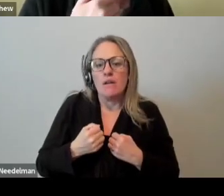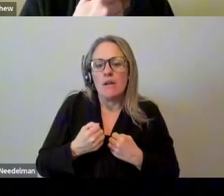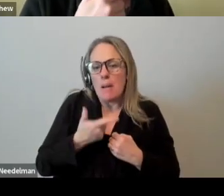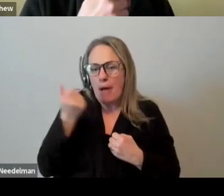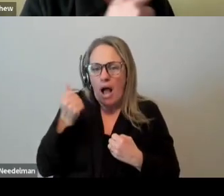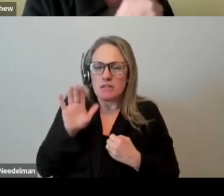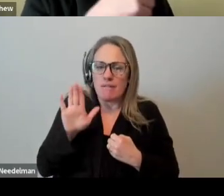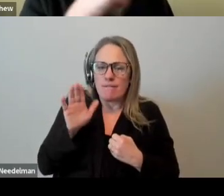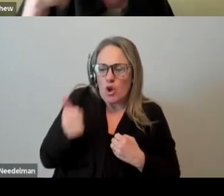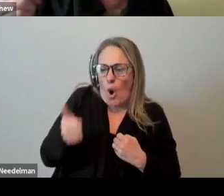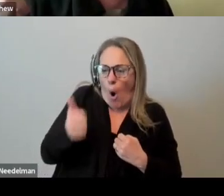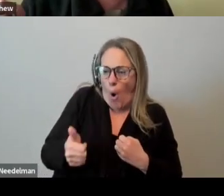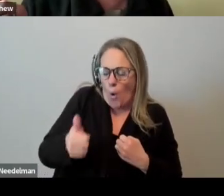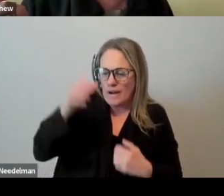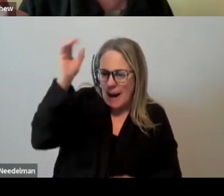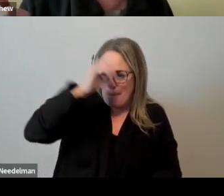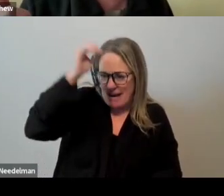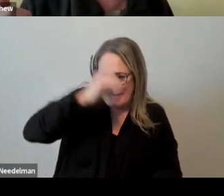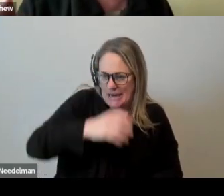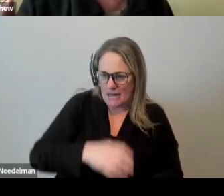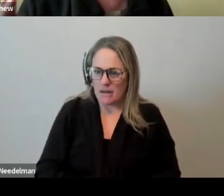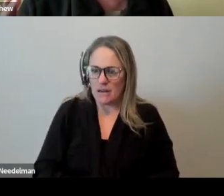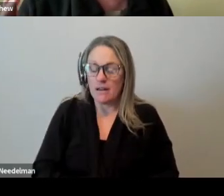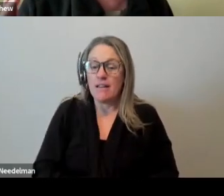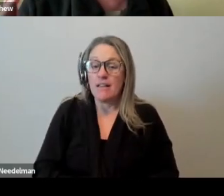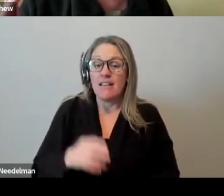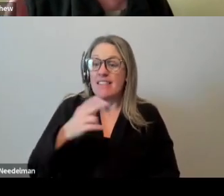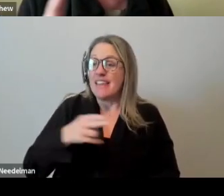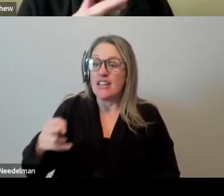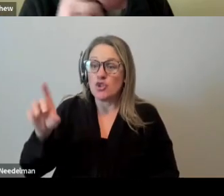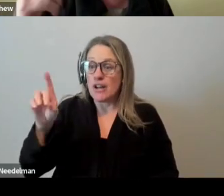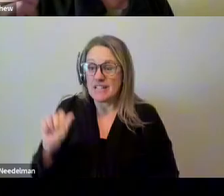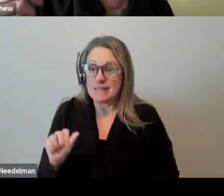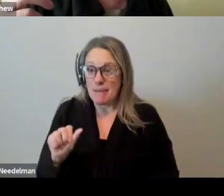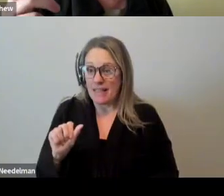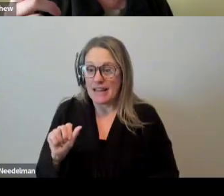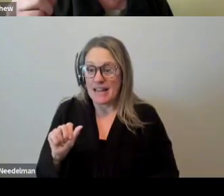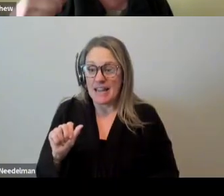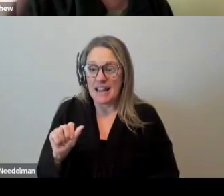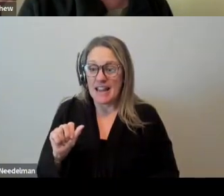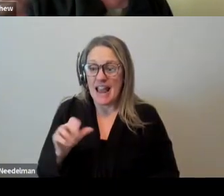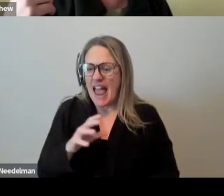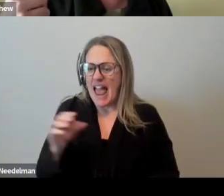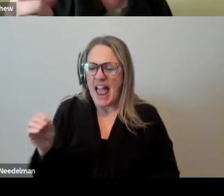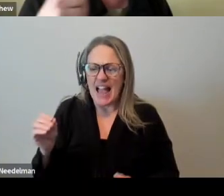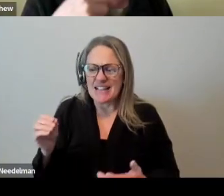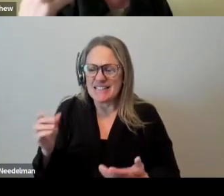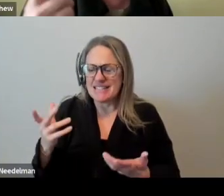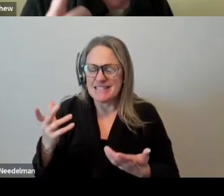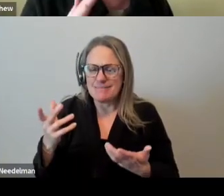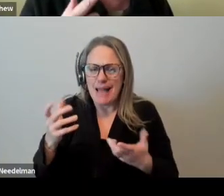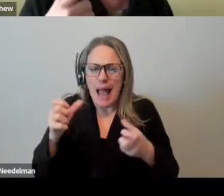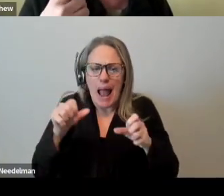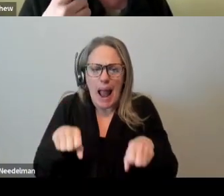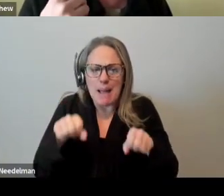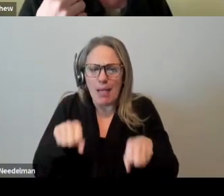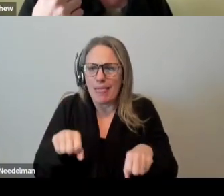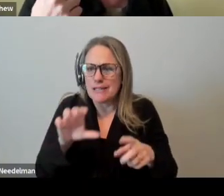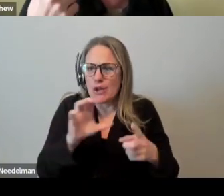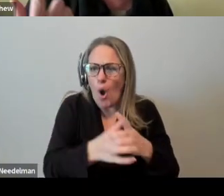And for so much in the history of disability and for so much in sort of ableist cultures and work